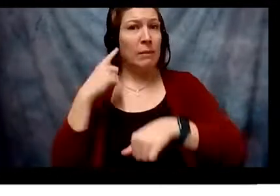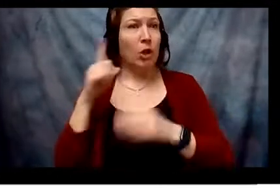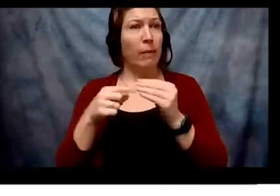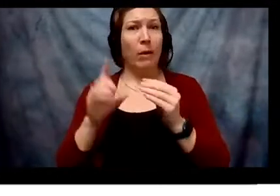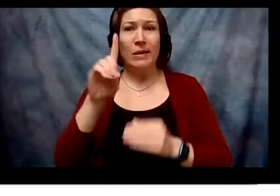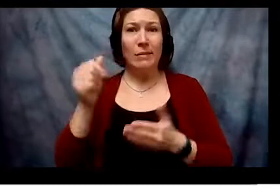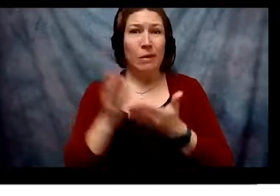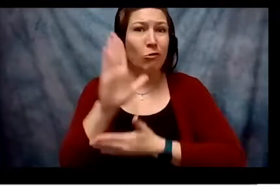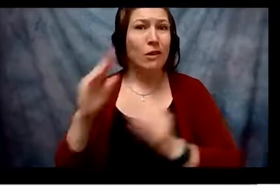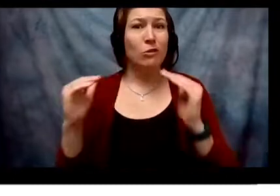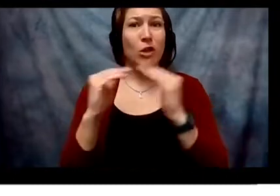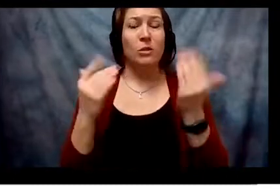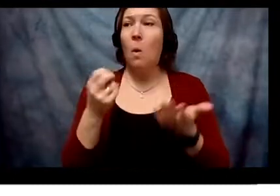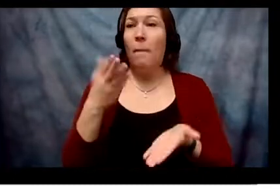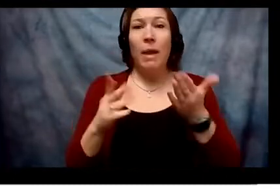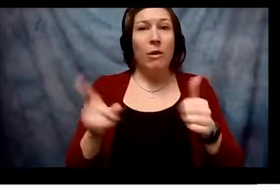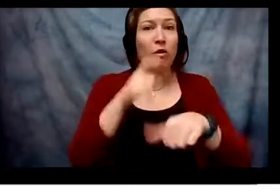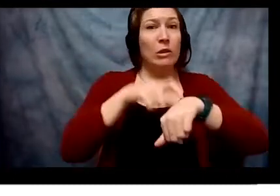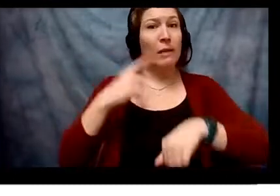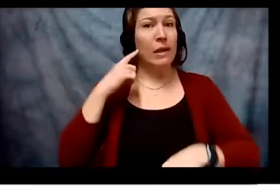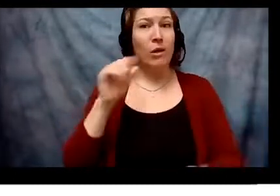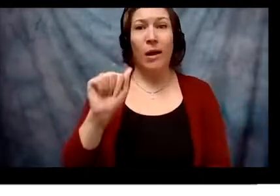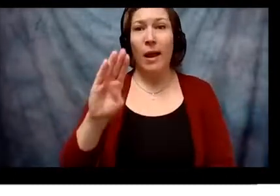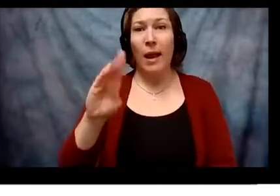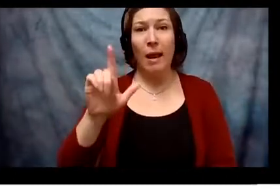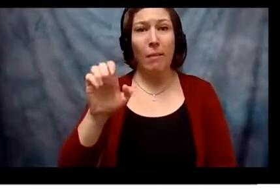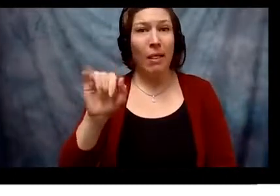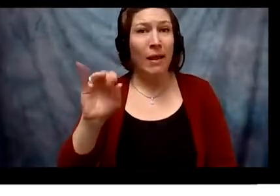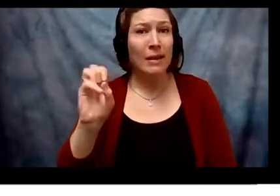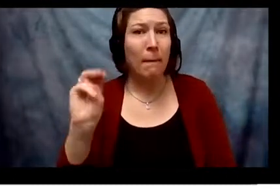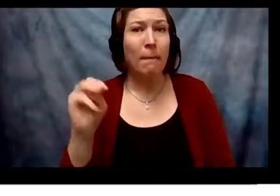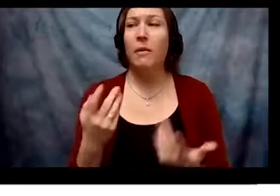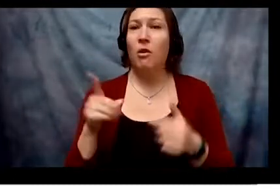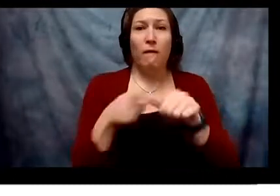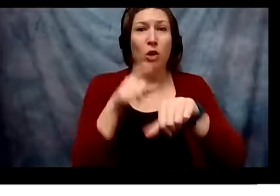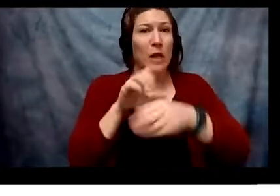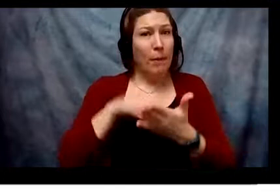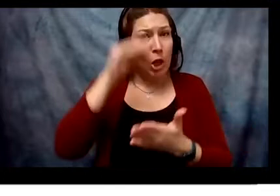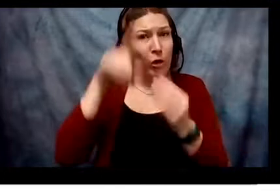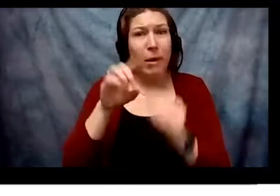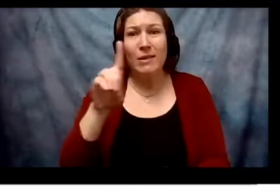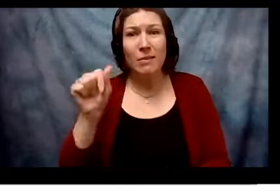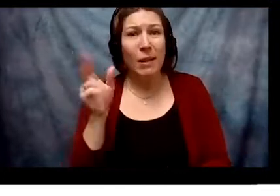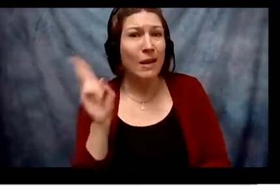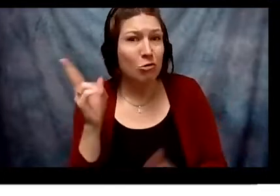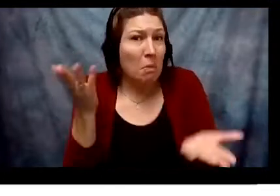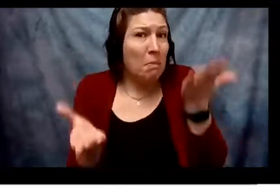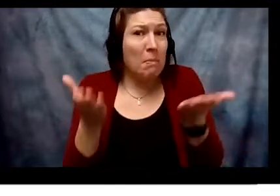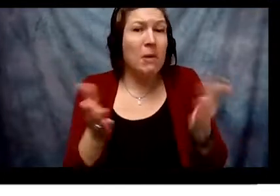hear about ableism, or the first time to learn about disability history. For others here, it just might be